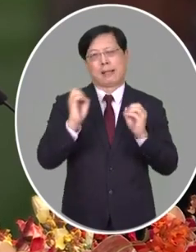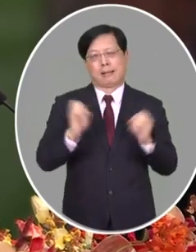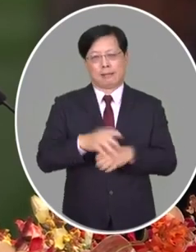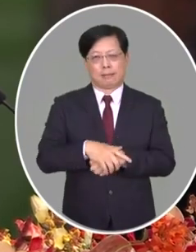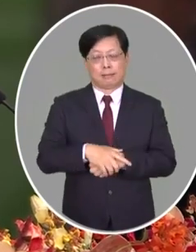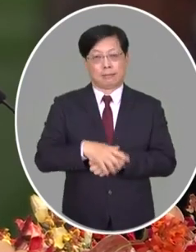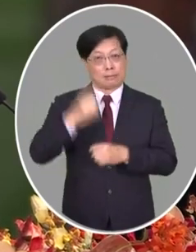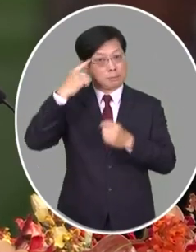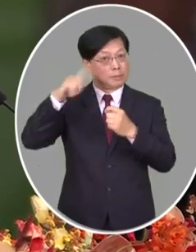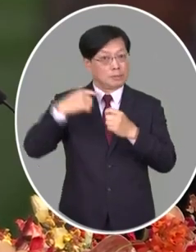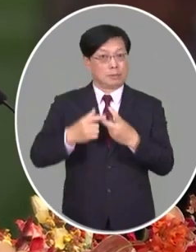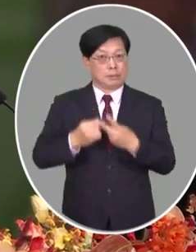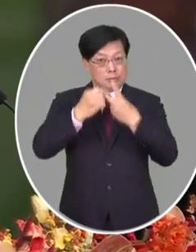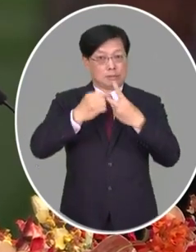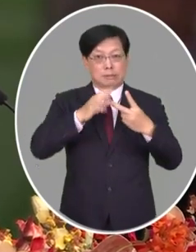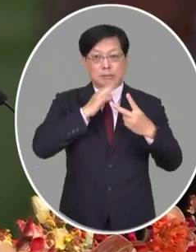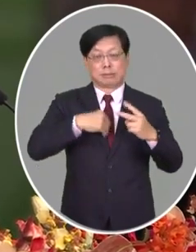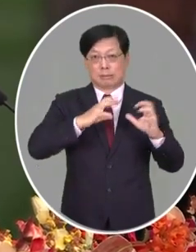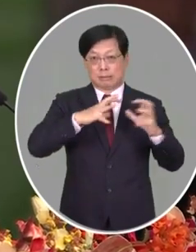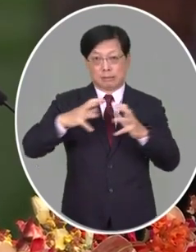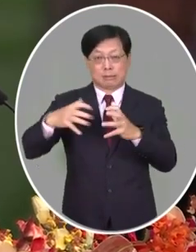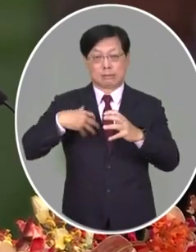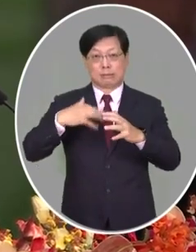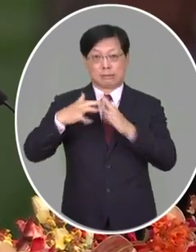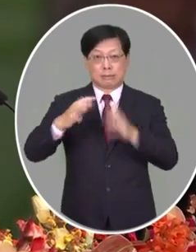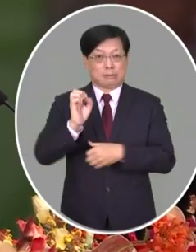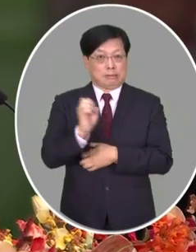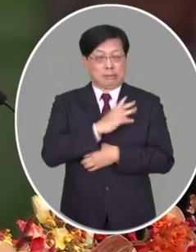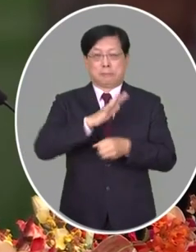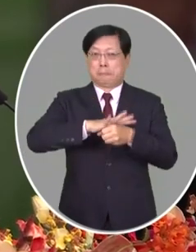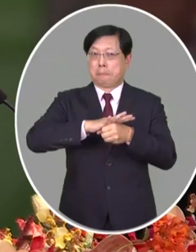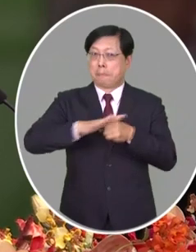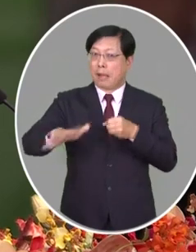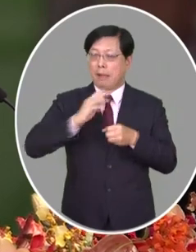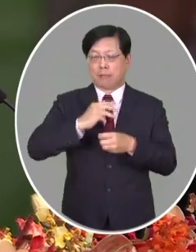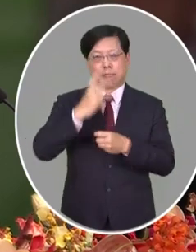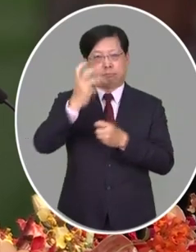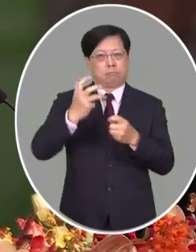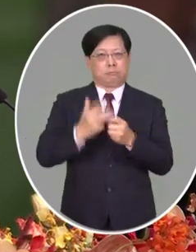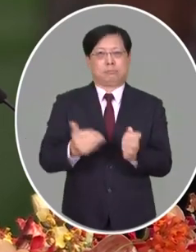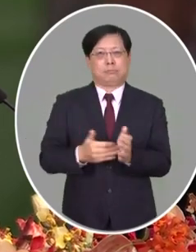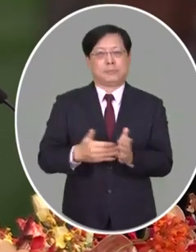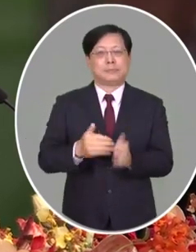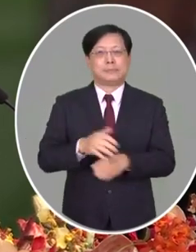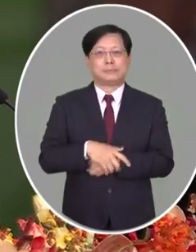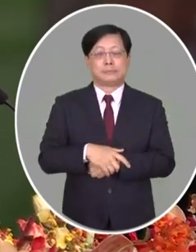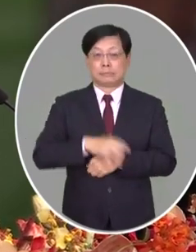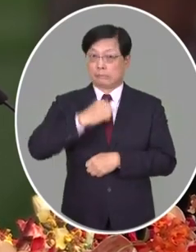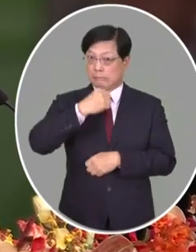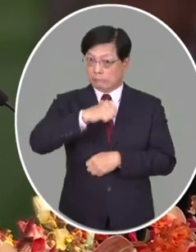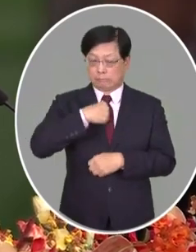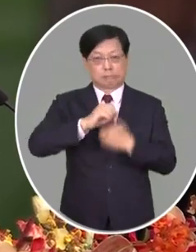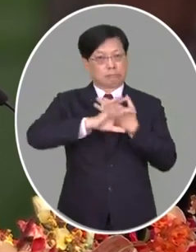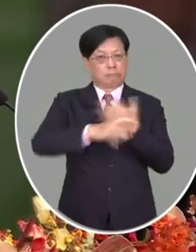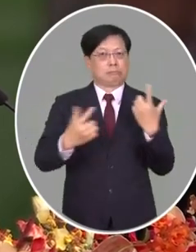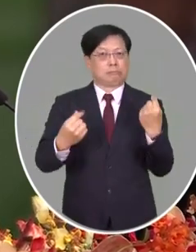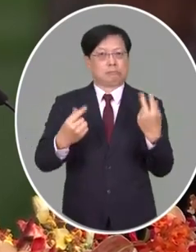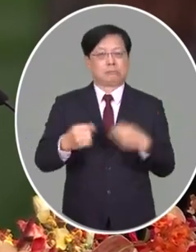It will be 80 years since the end of World War II next year. Taiwan and other countries